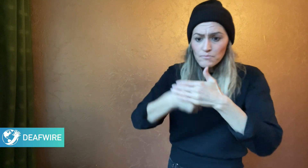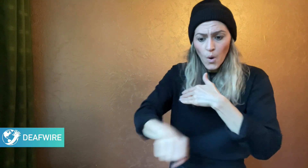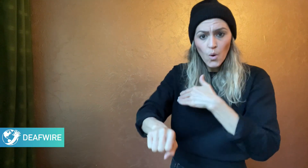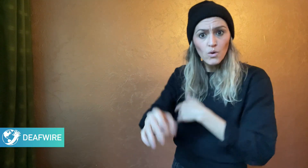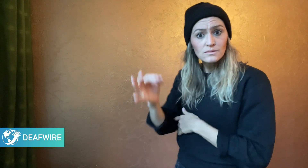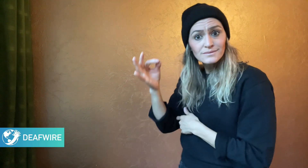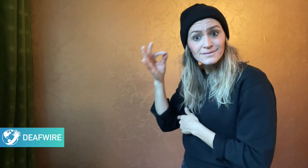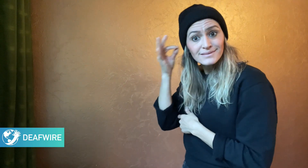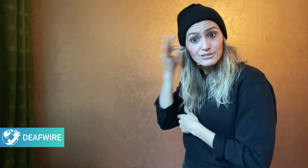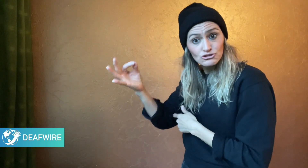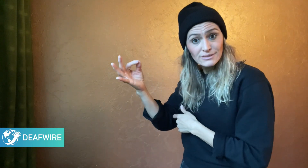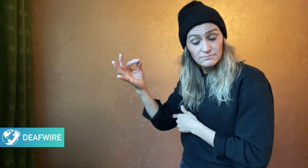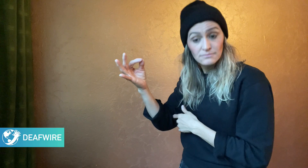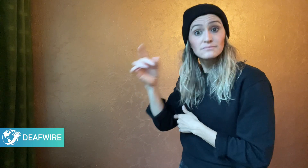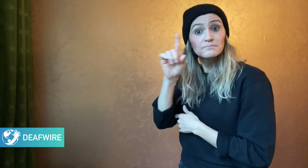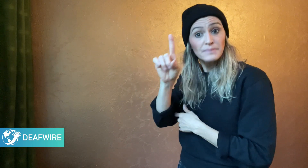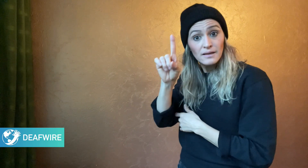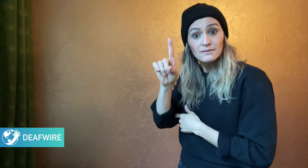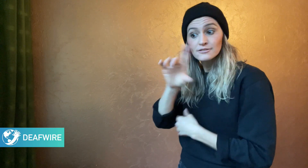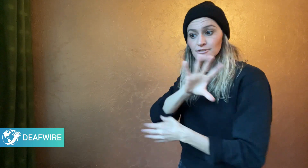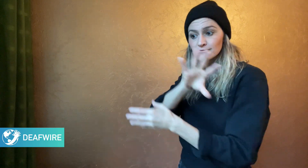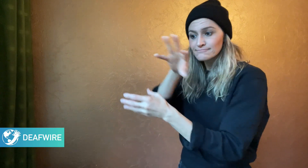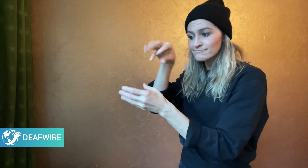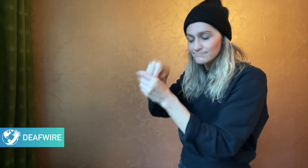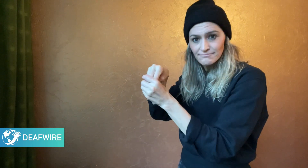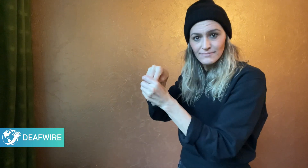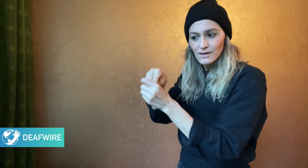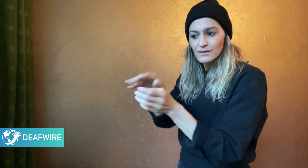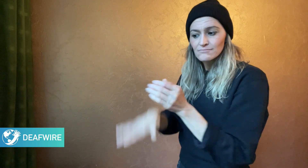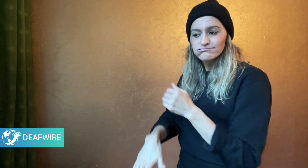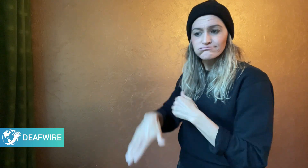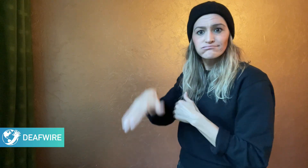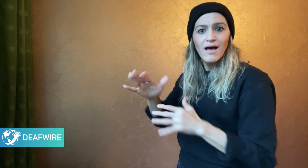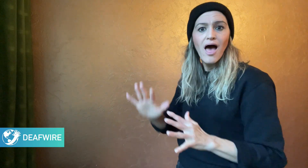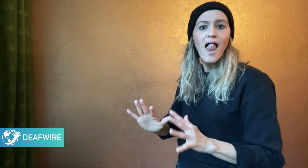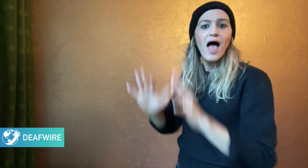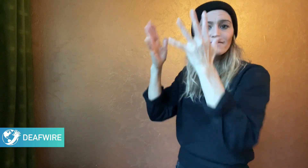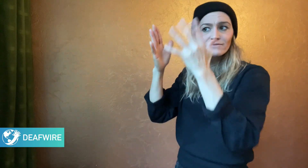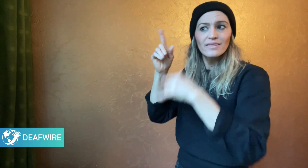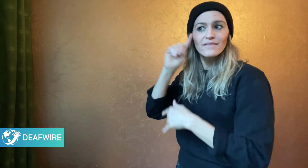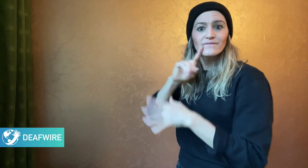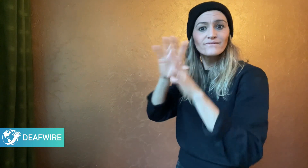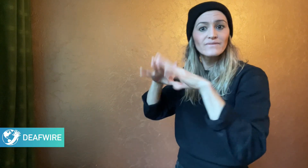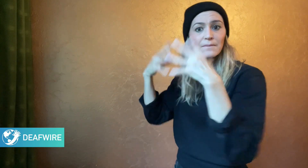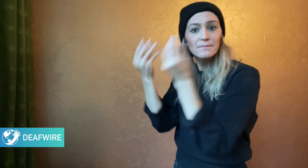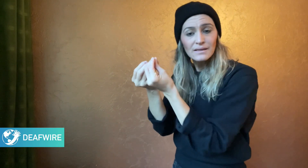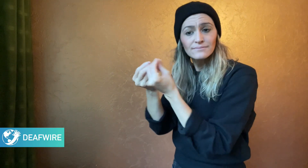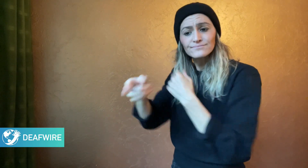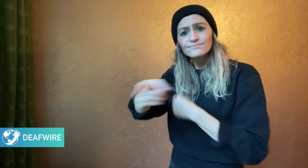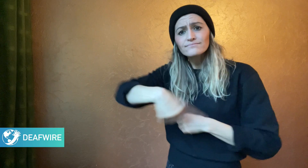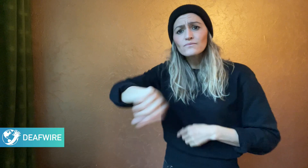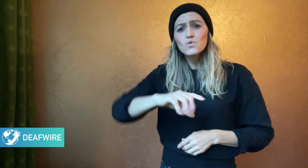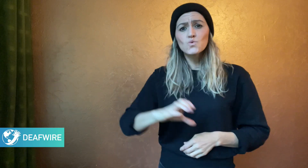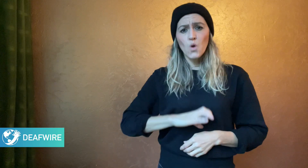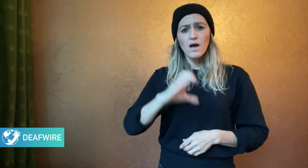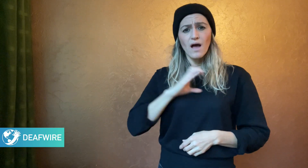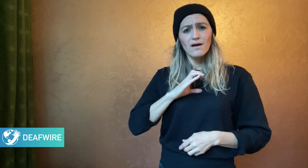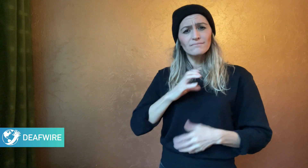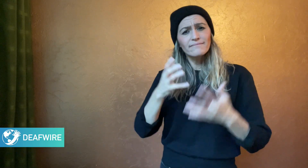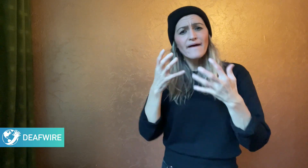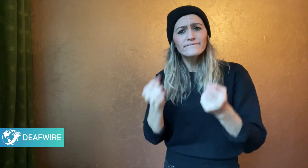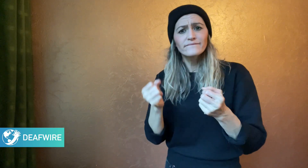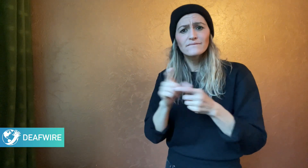raised in a Deaf family, CODAs face struggles being stuck